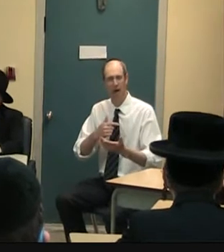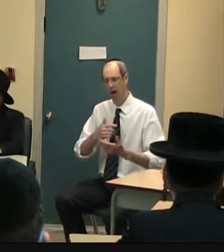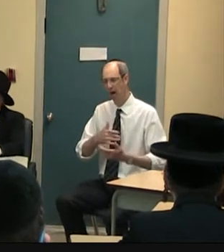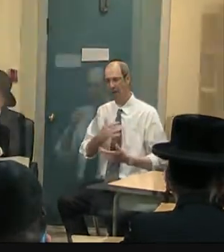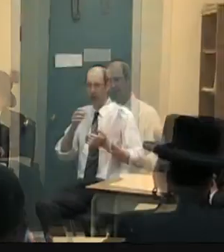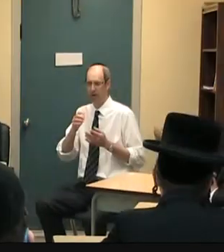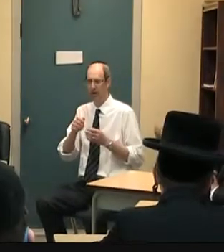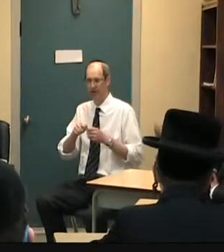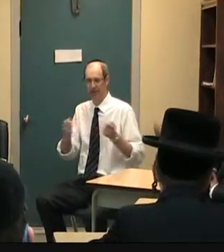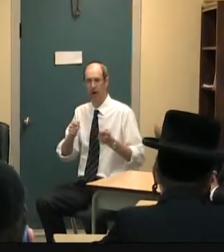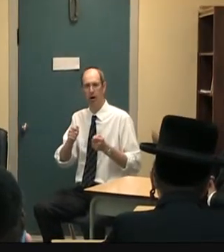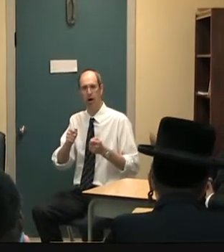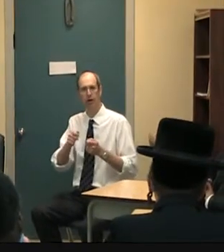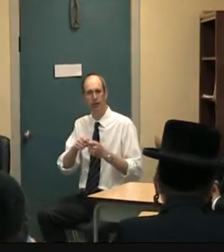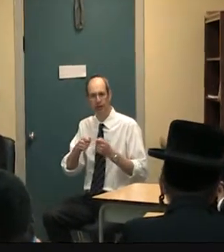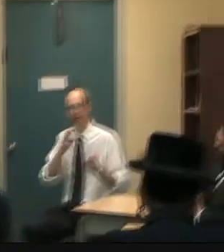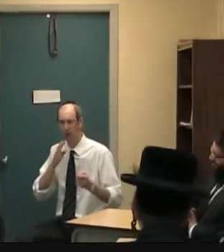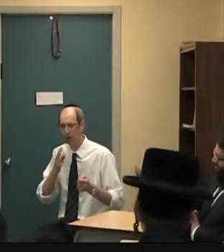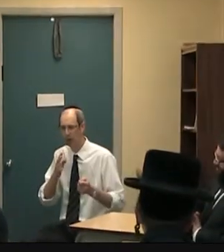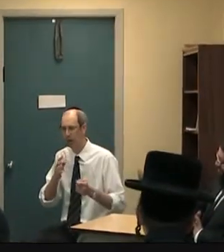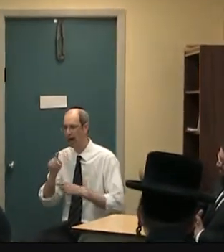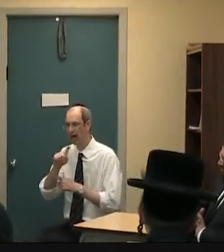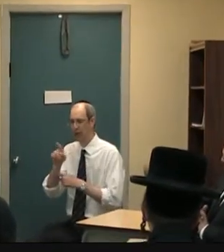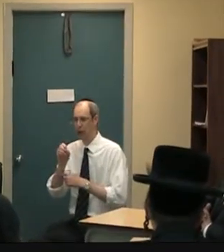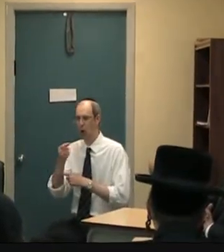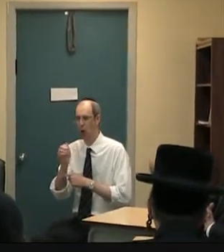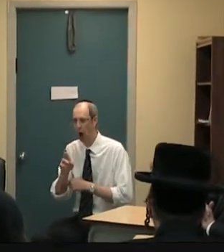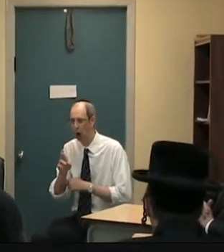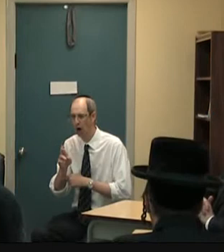As you know this is i don't know if you boys stay up fullest night if you don't